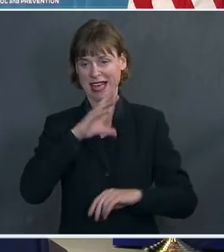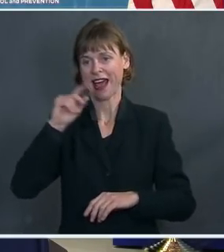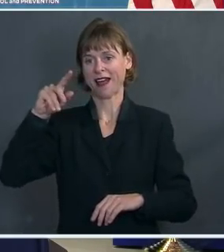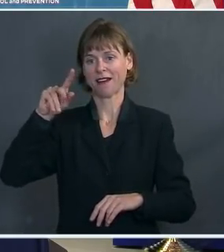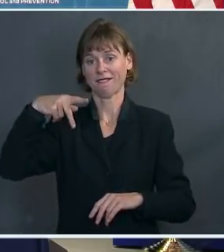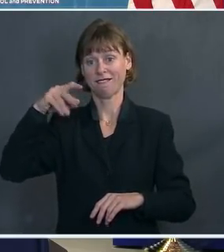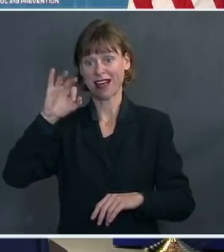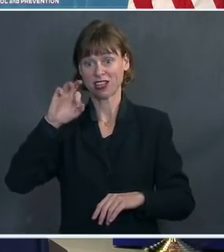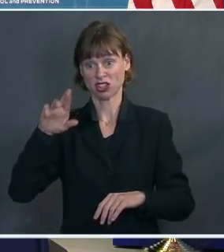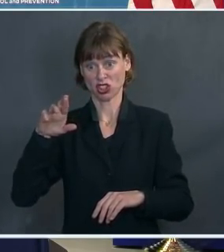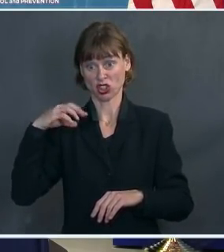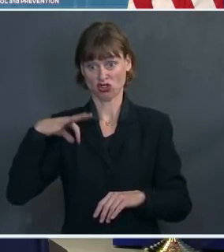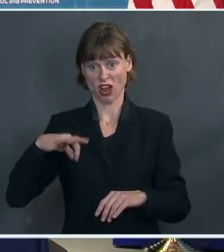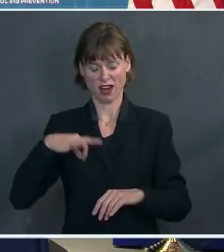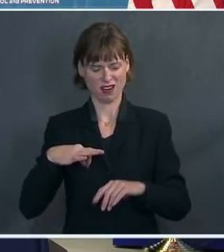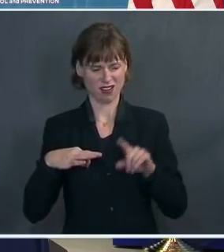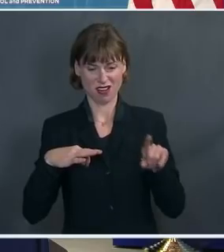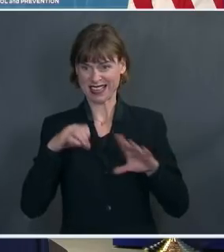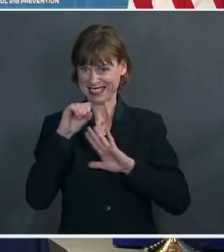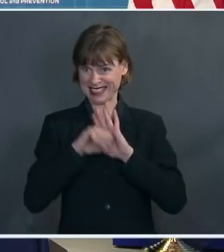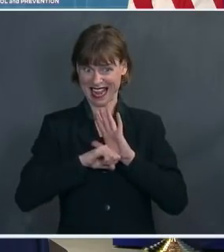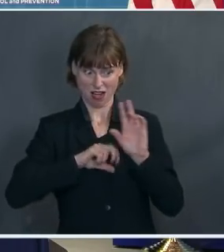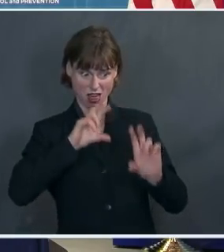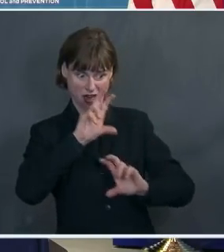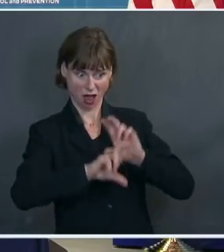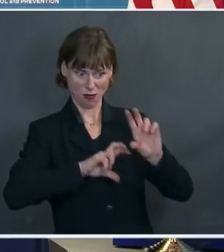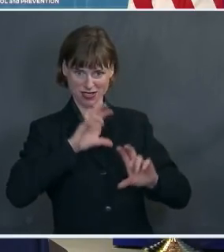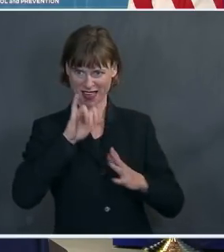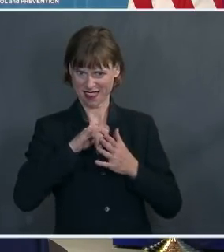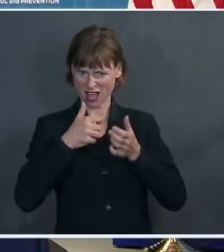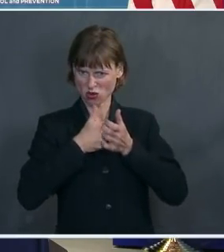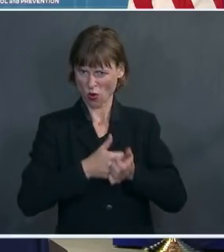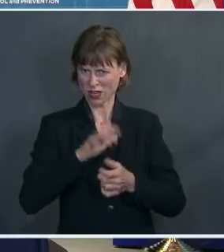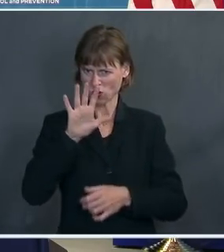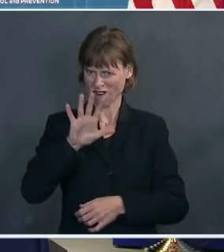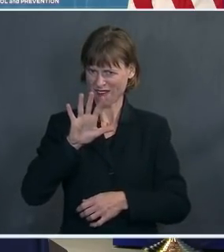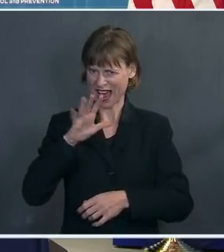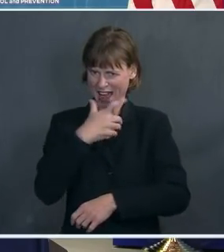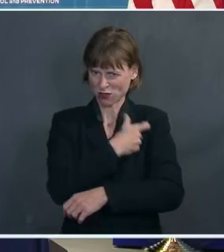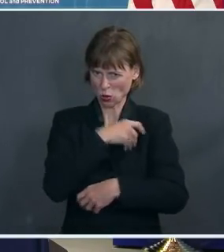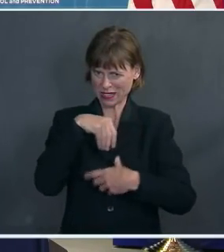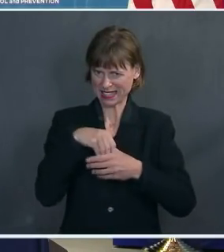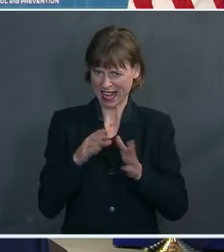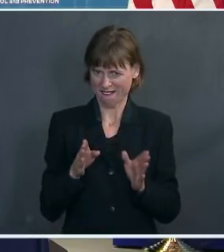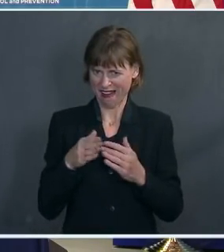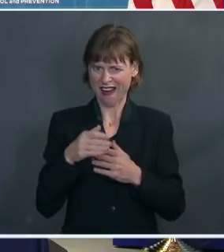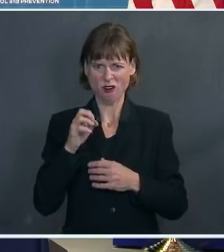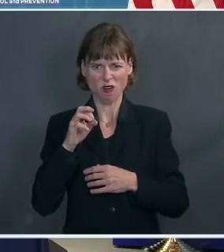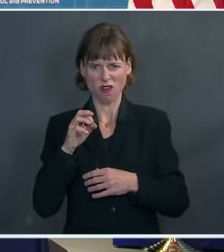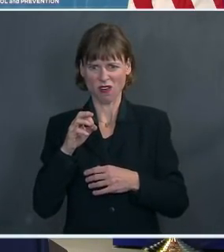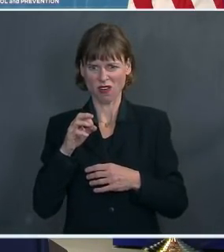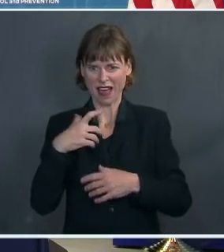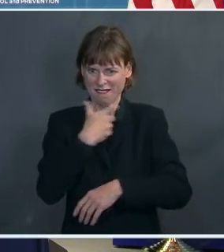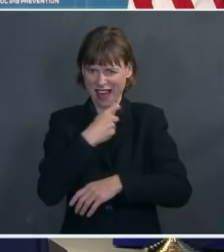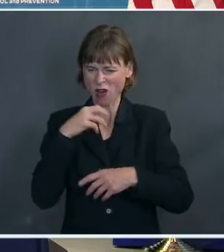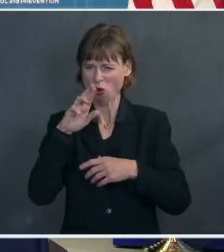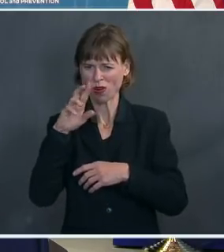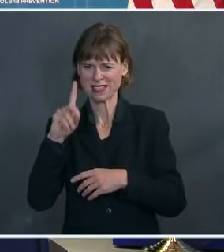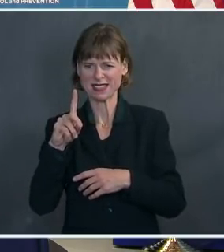are state allotments based on five doses in the vile or six, and is Pfizer getting credit for all six doses?